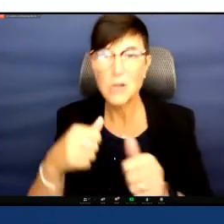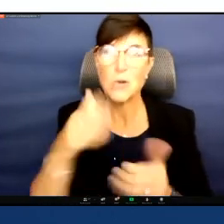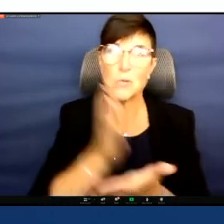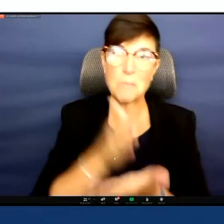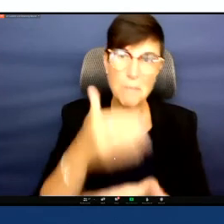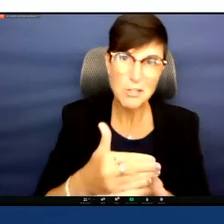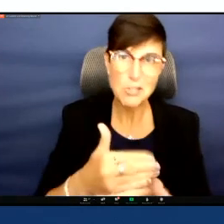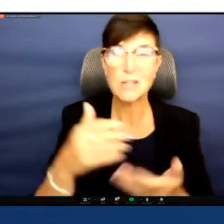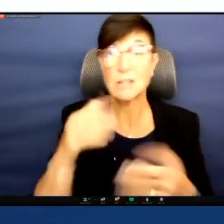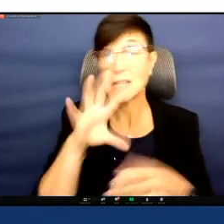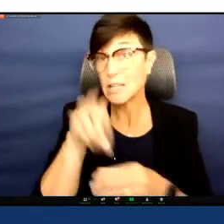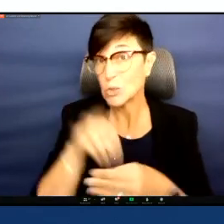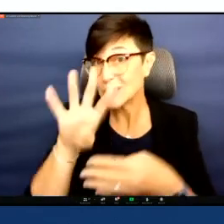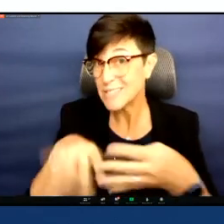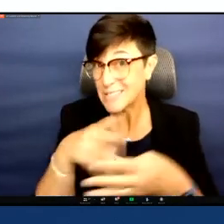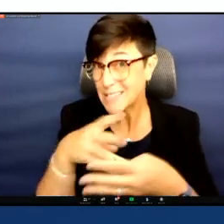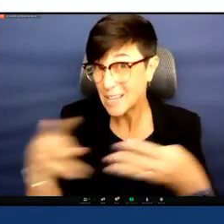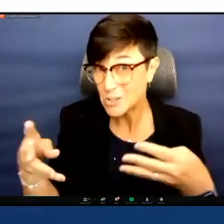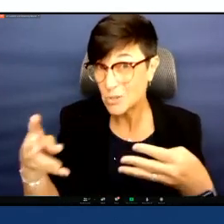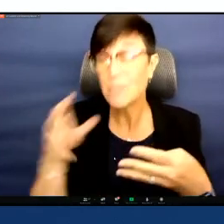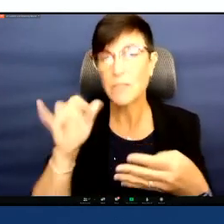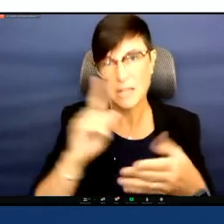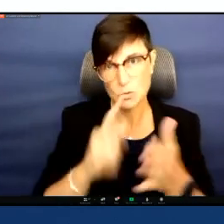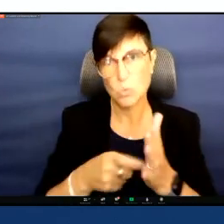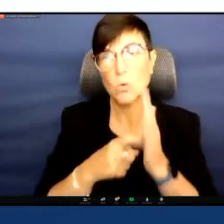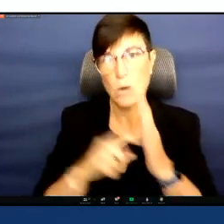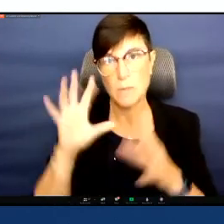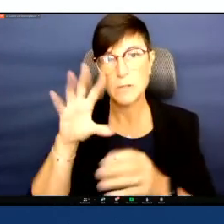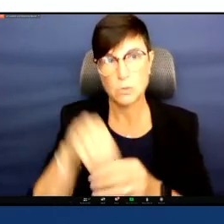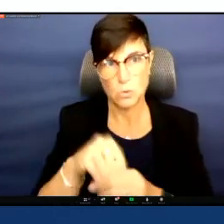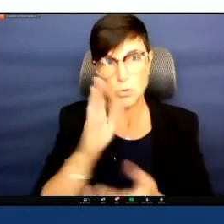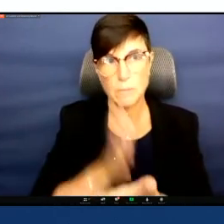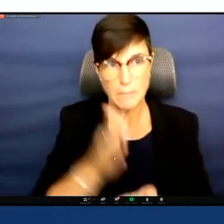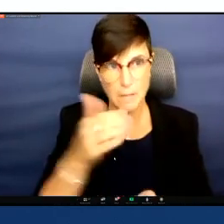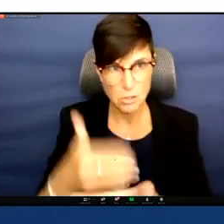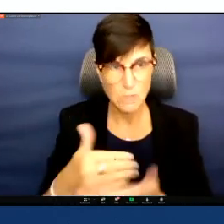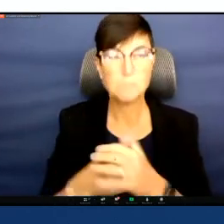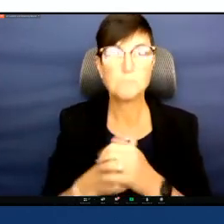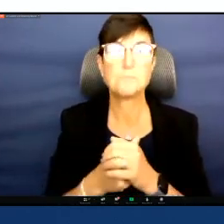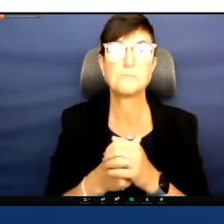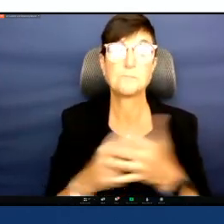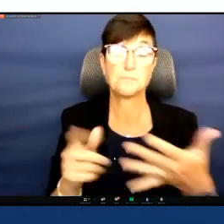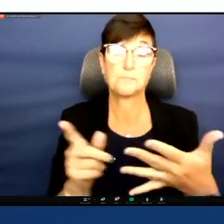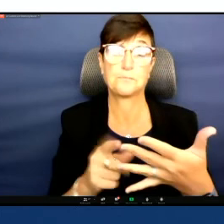that are required to be included in the budget document. In addition to the County Budget Act,